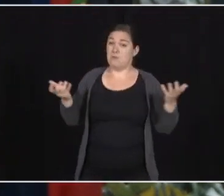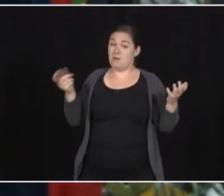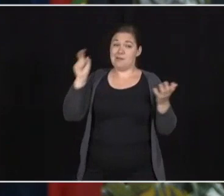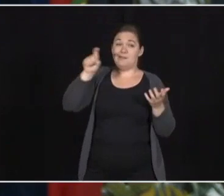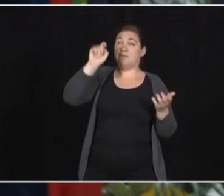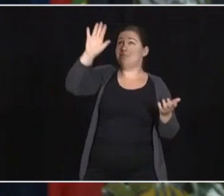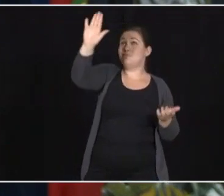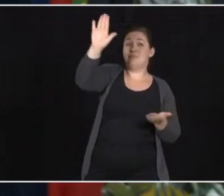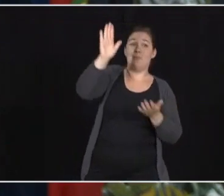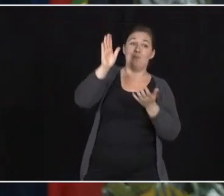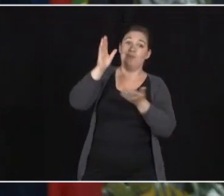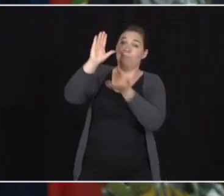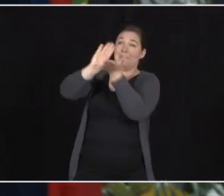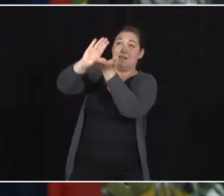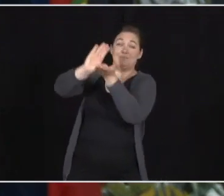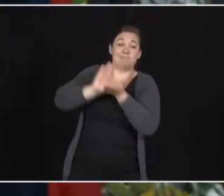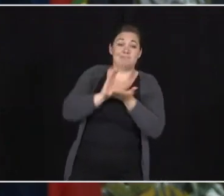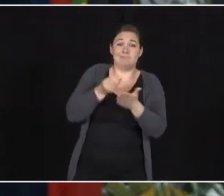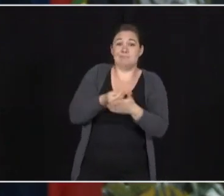Next question.